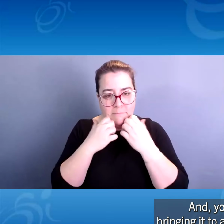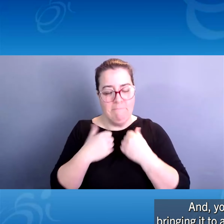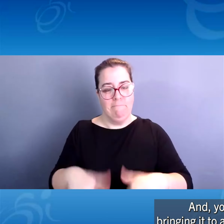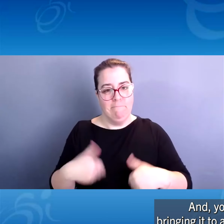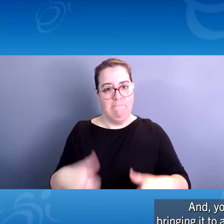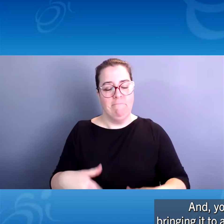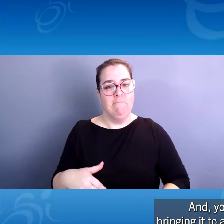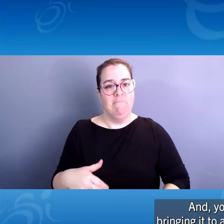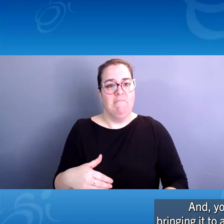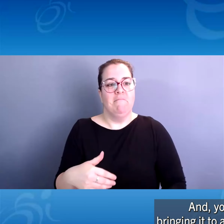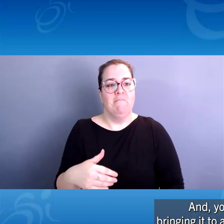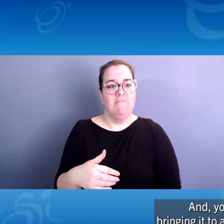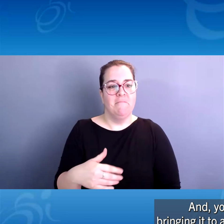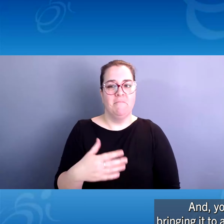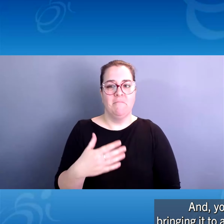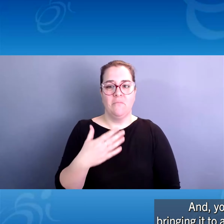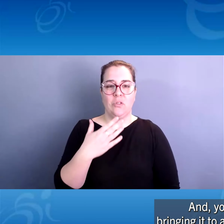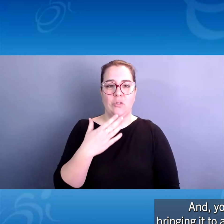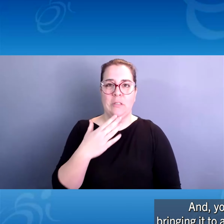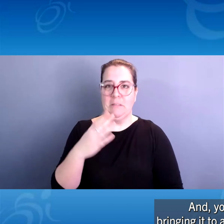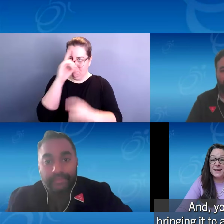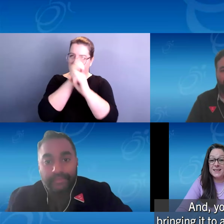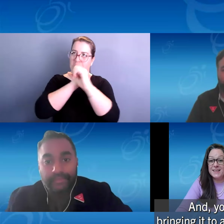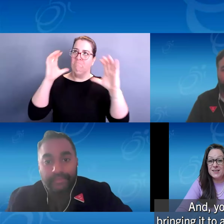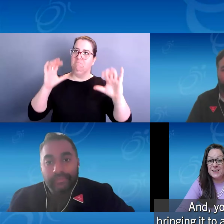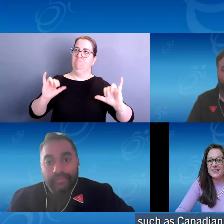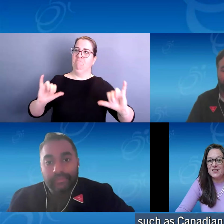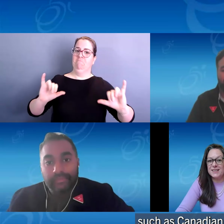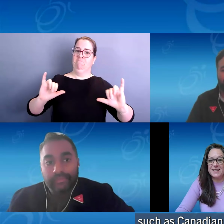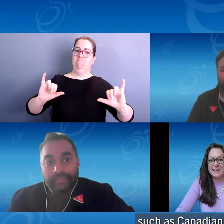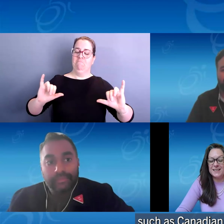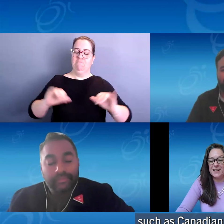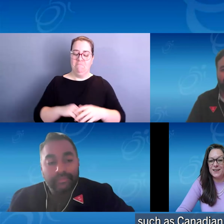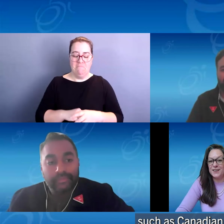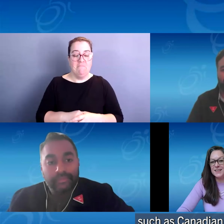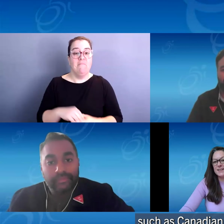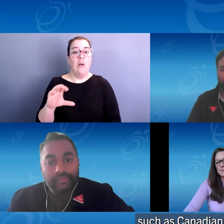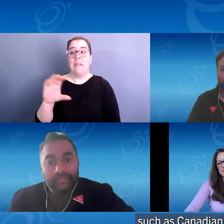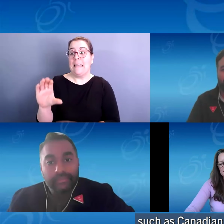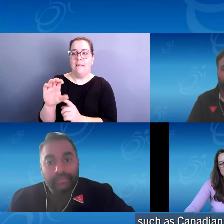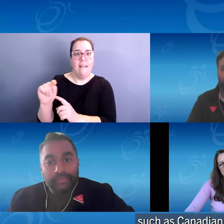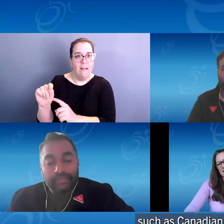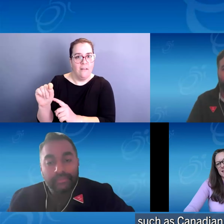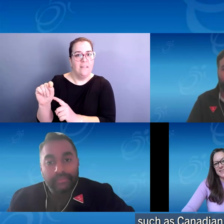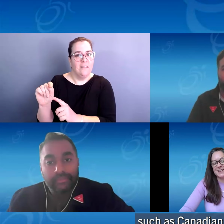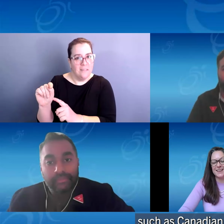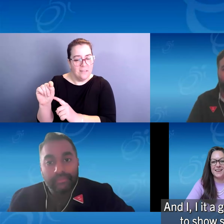And, you know, bringing it to an organization such as Canadian Tire is is fantastic.